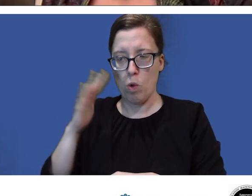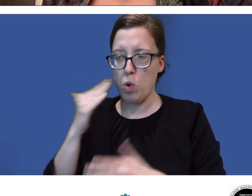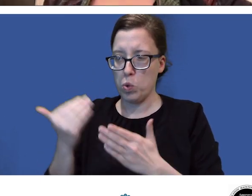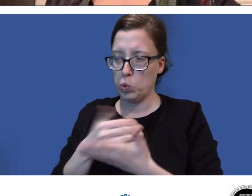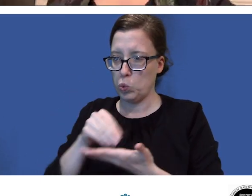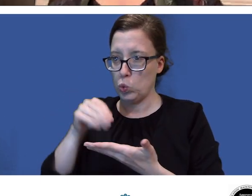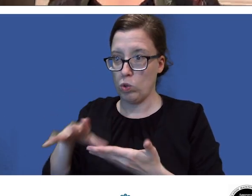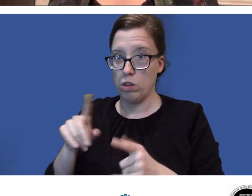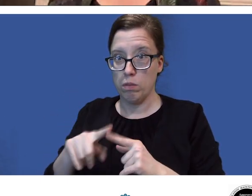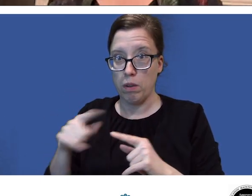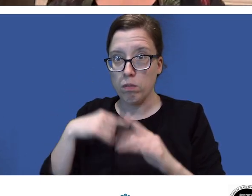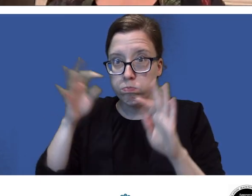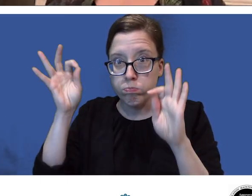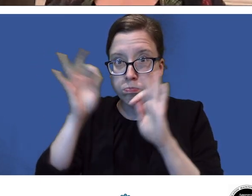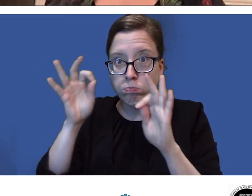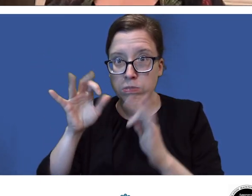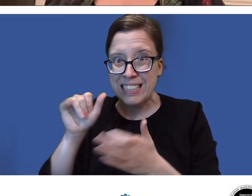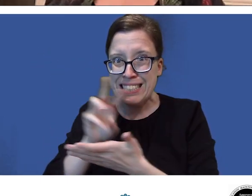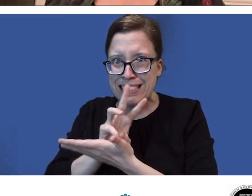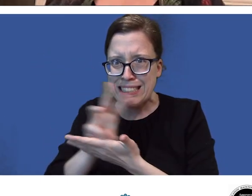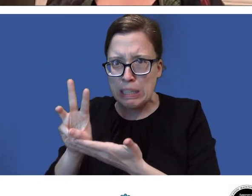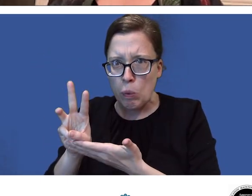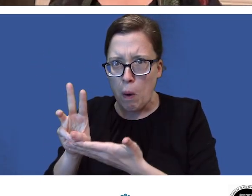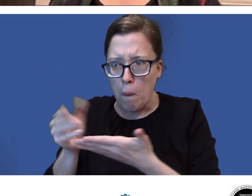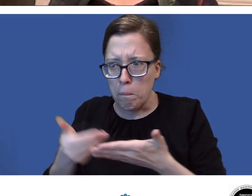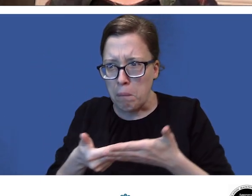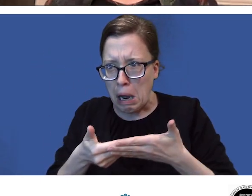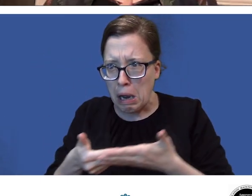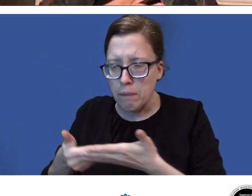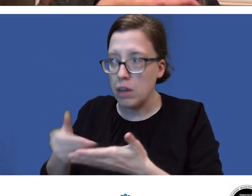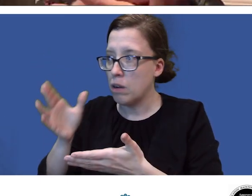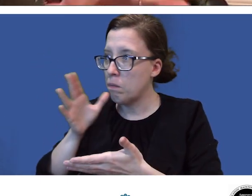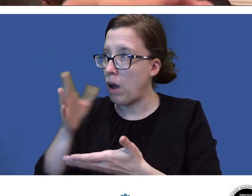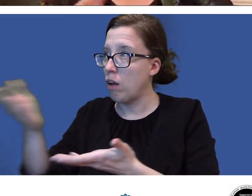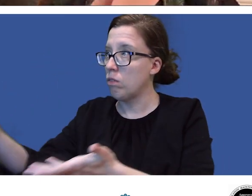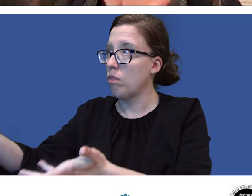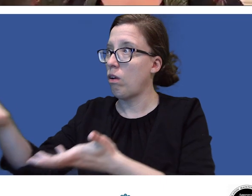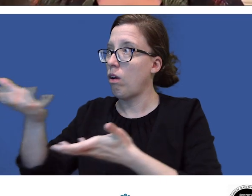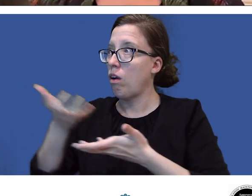class, but I didn't know it was a six-week-old baby and Mama handed him to me and went, "Here,